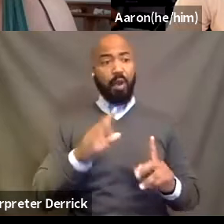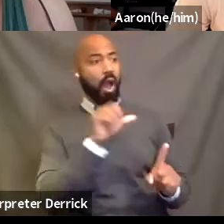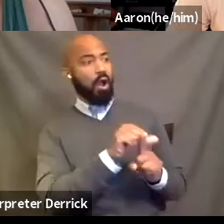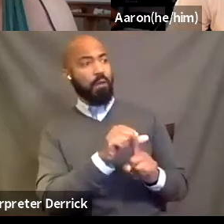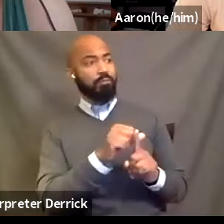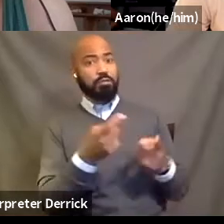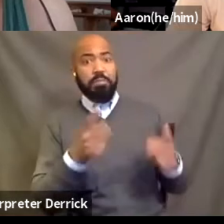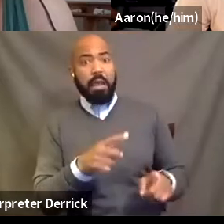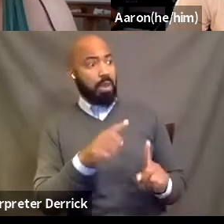Kirya Traber (she/her): What do you think about.